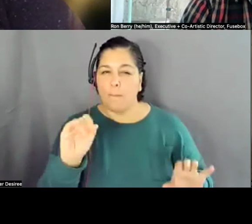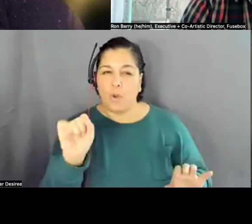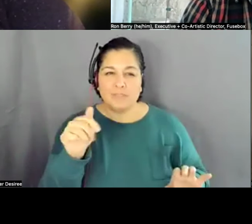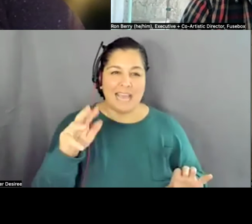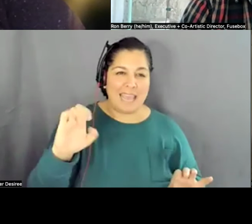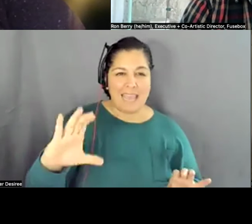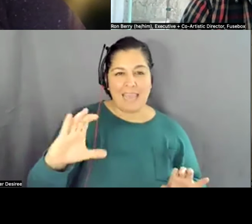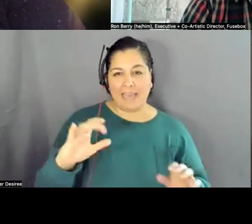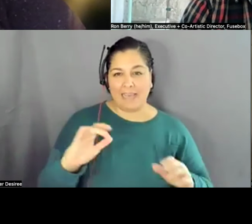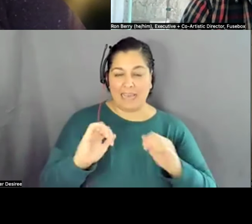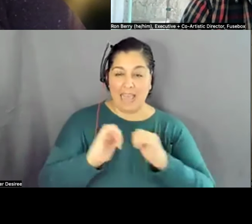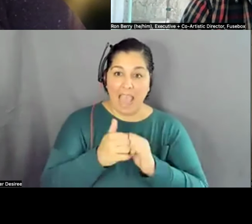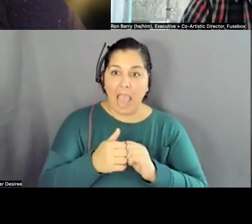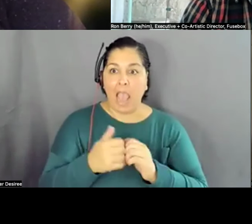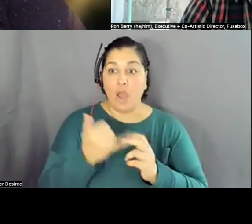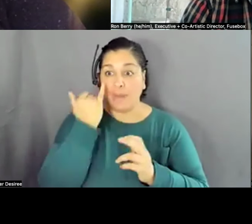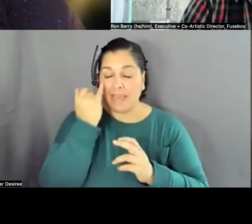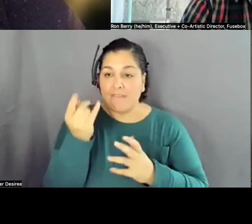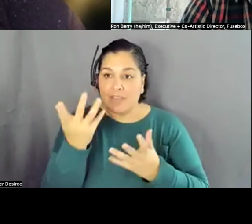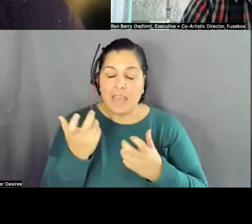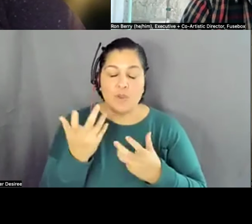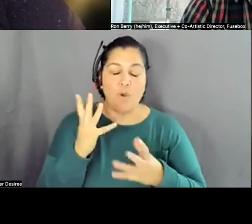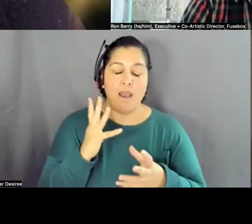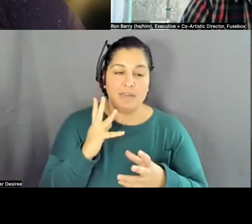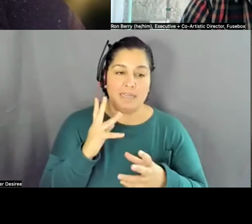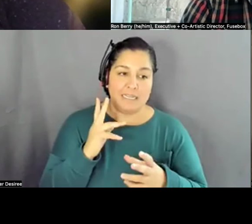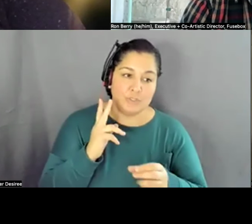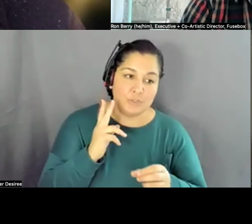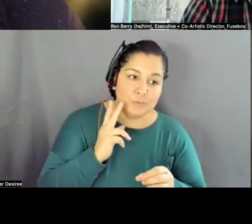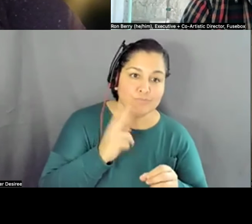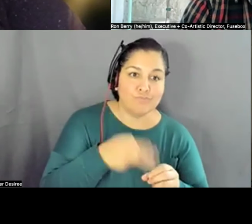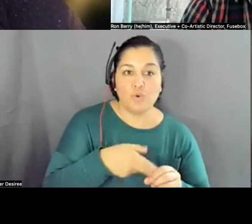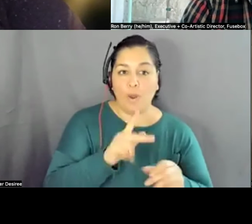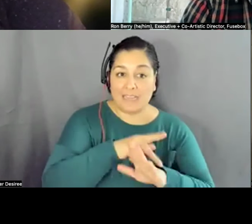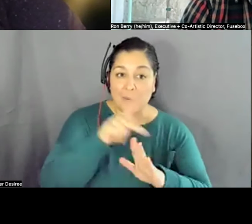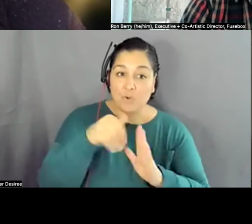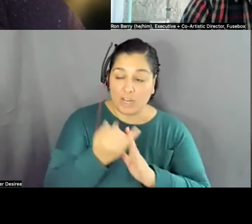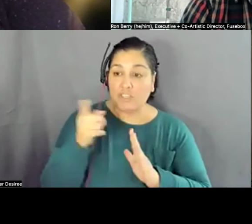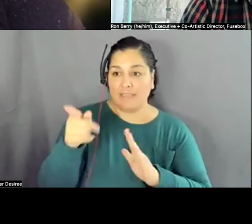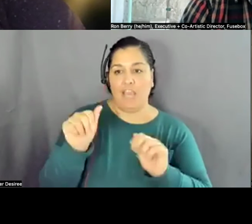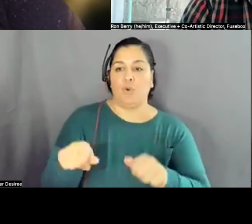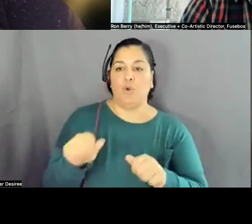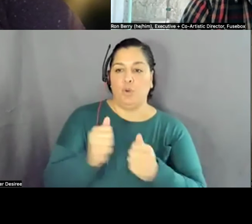wanted to be a part of the project, that they could do so without paying. But for those organizations that could,